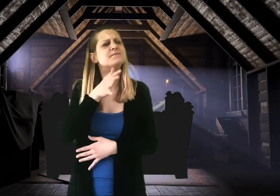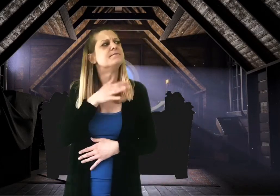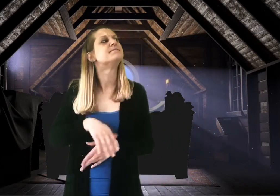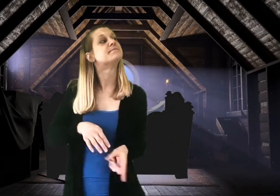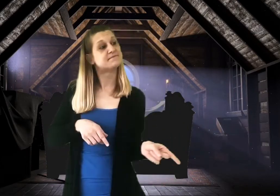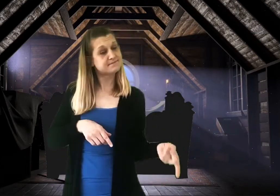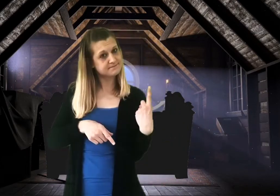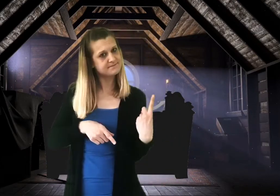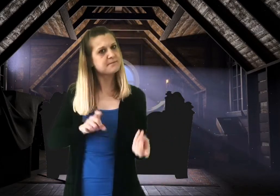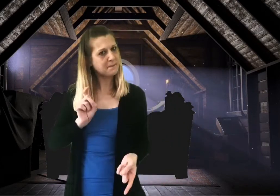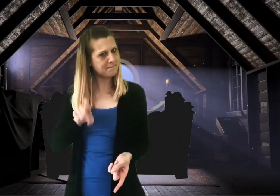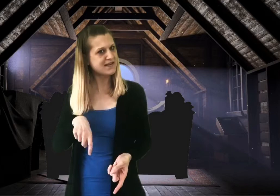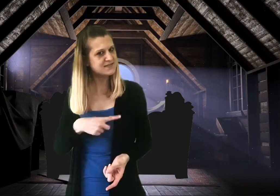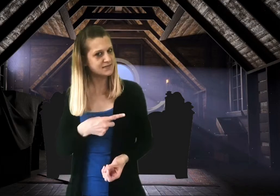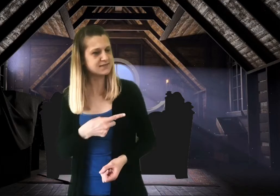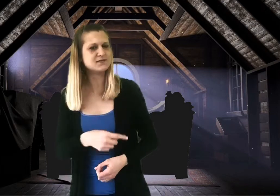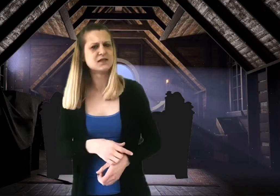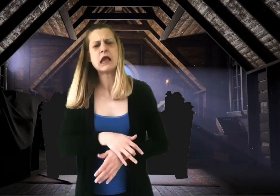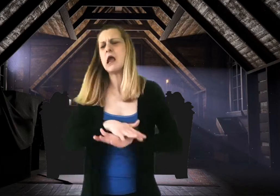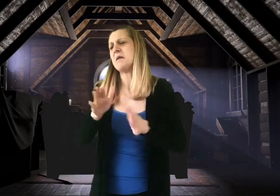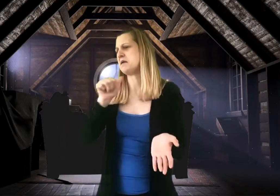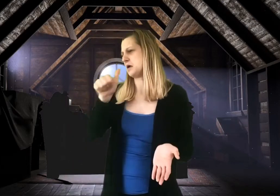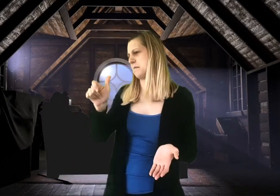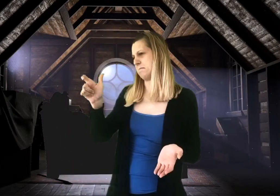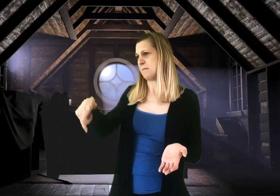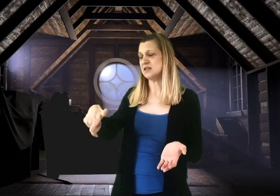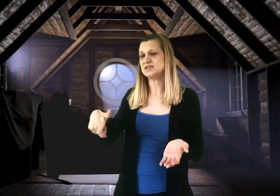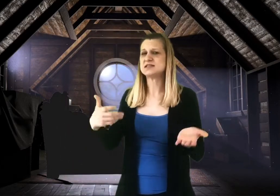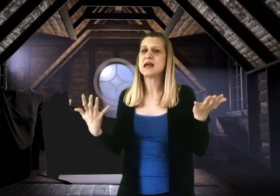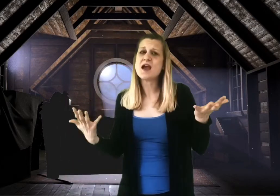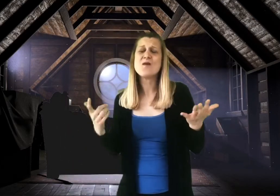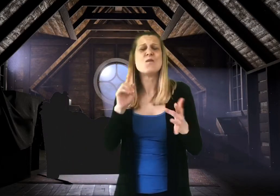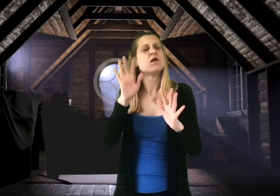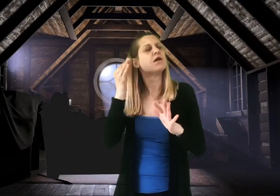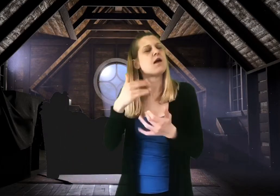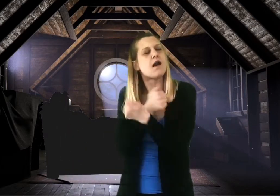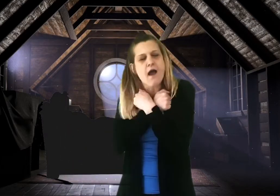Mrs. Bucket said, "But you must." "There’s no must about it, my dear," Mr. Bucket said gently.